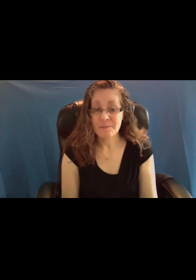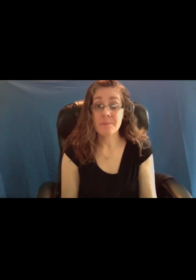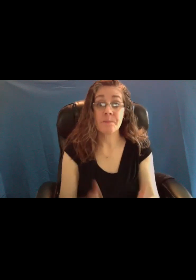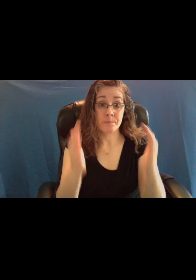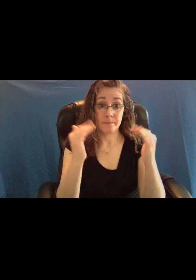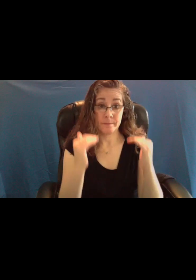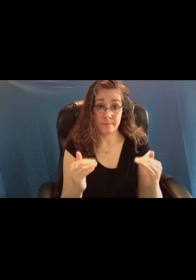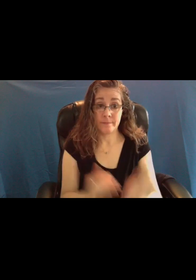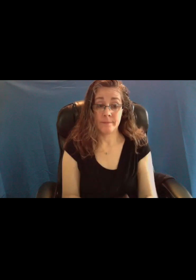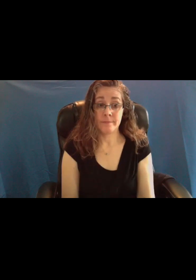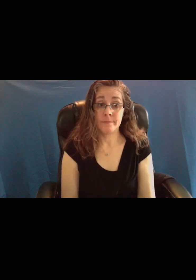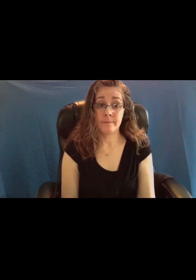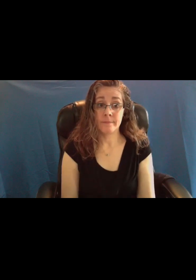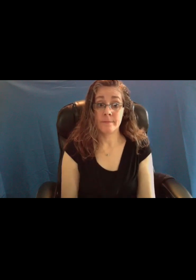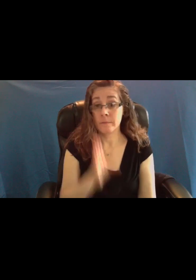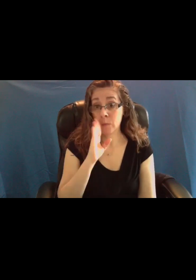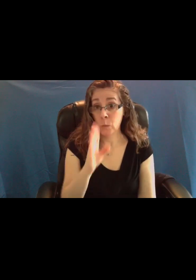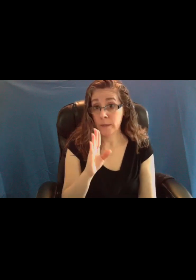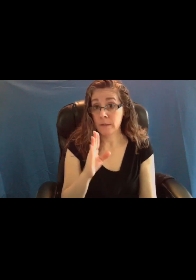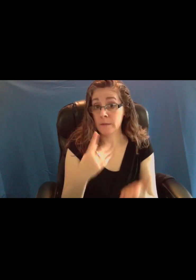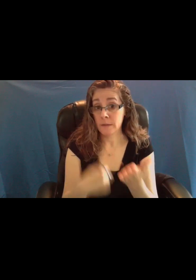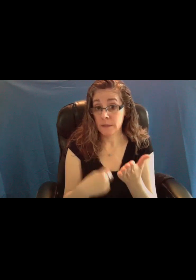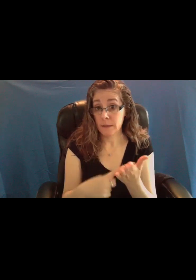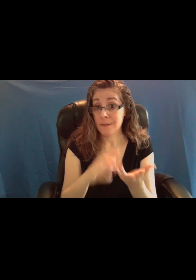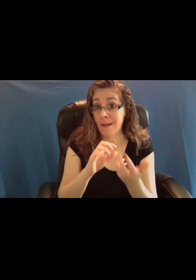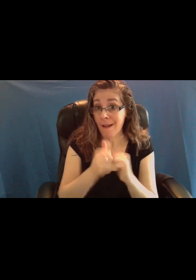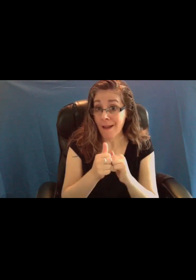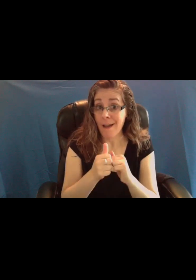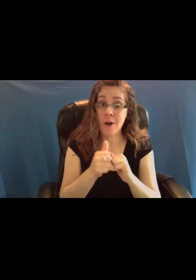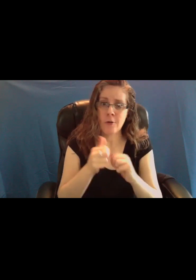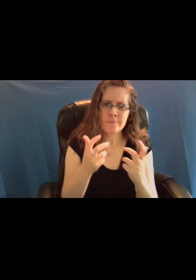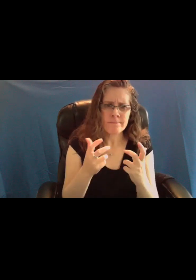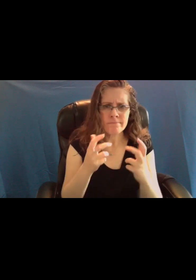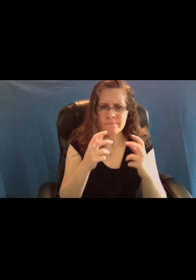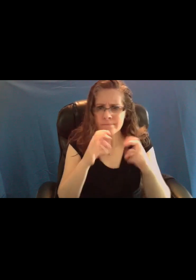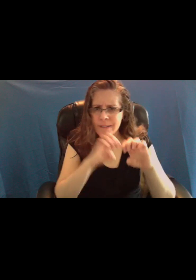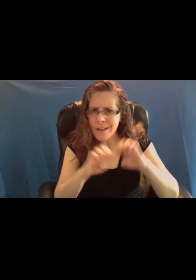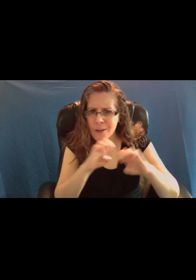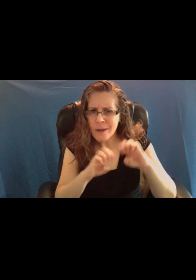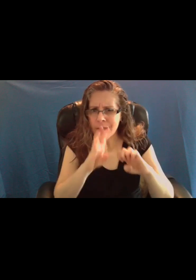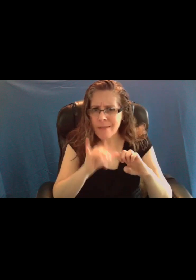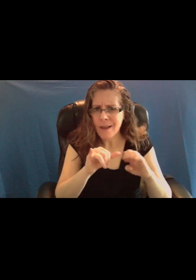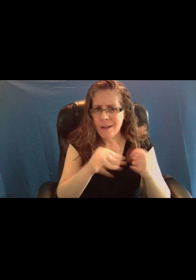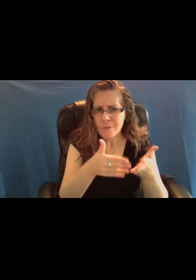to talk about how to evaluate requests, how to respond, how to,